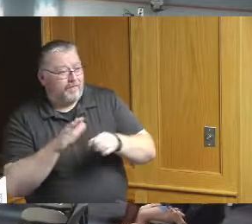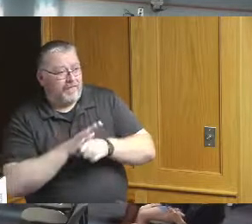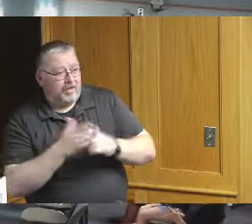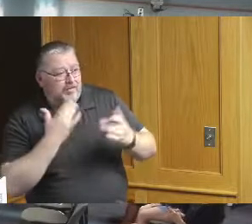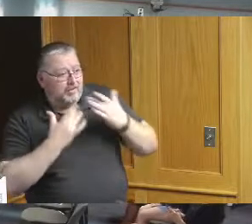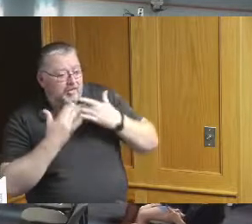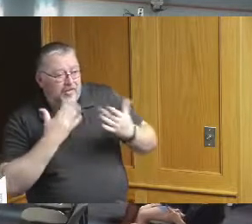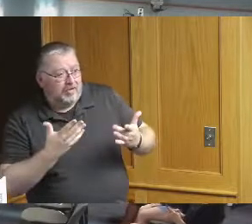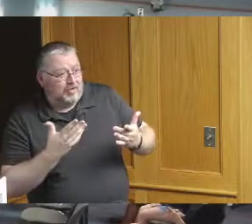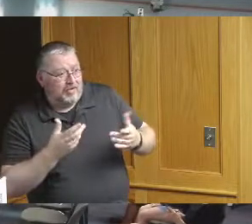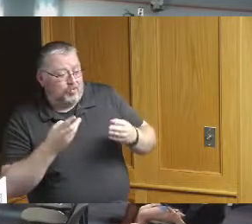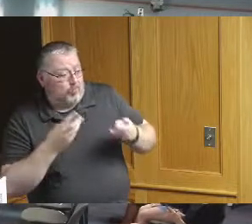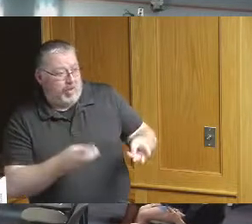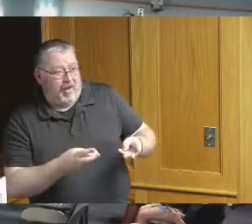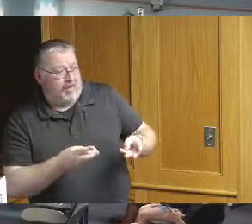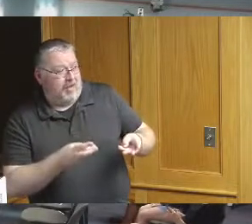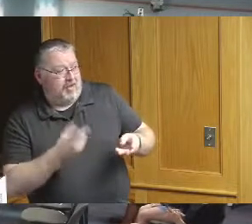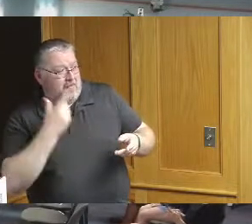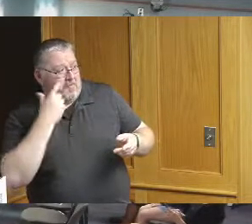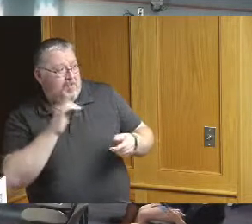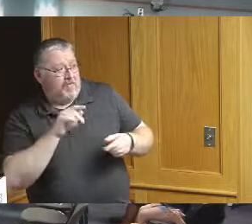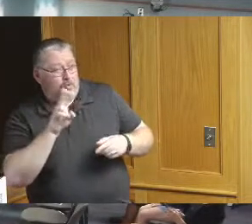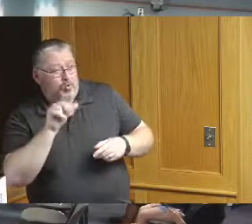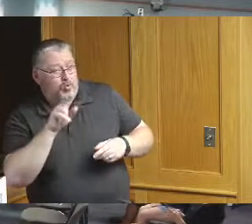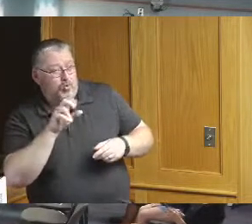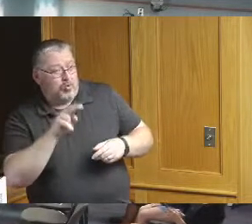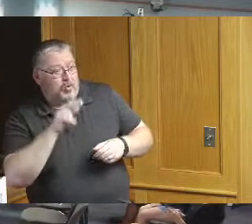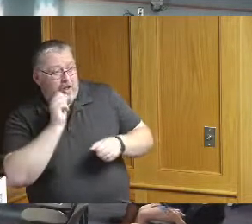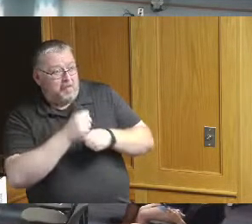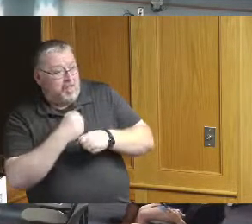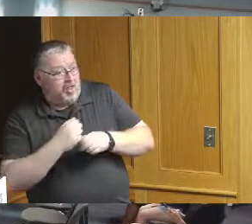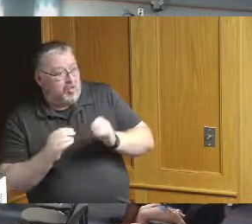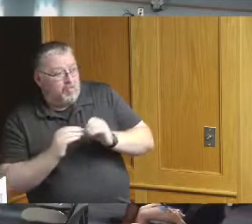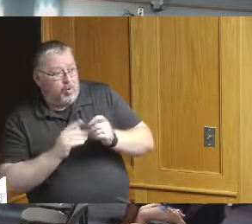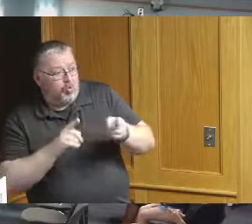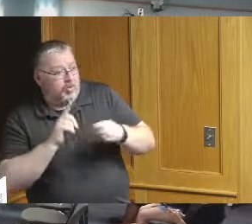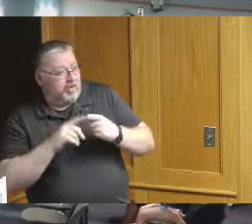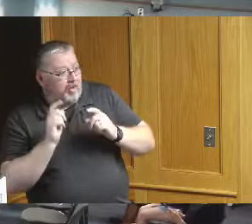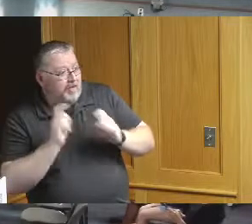is it a way is it because of the union is not making more you can't give it new ones it's